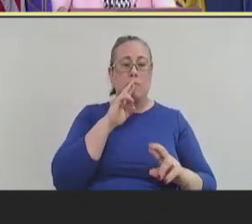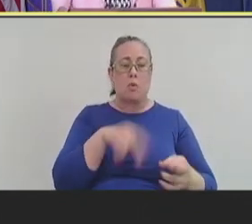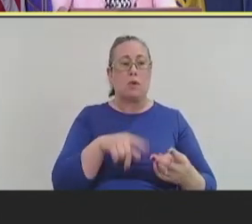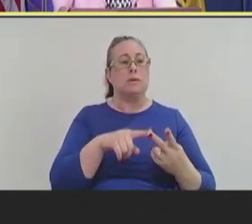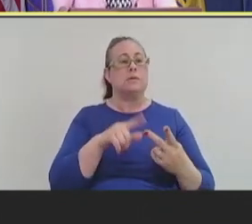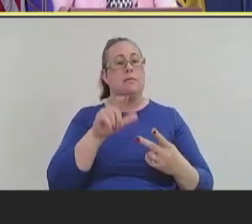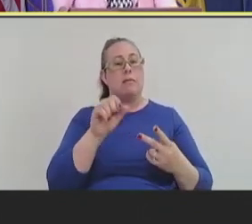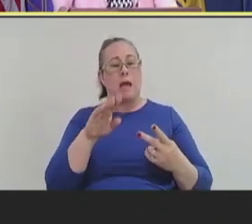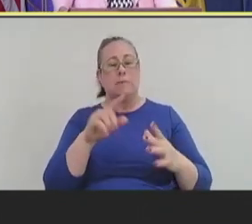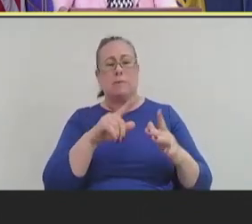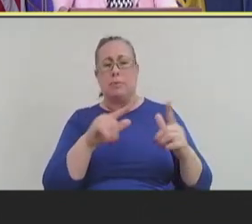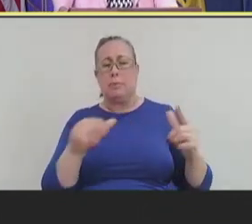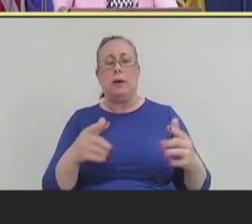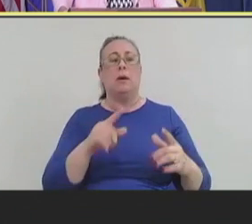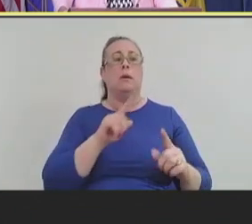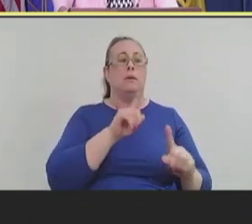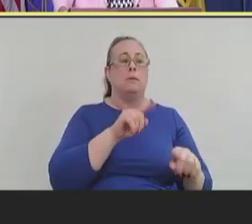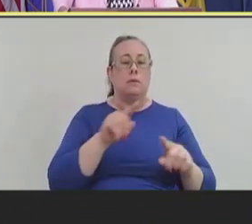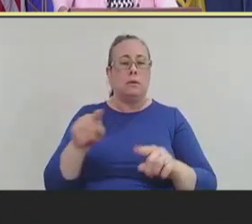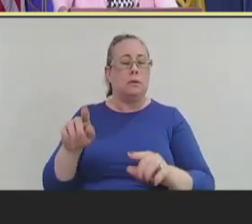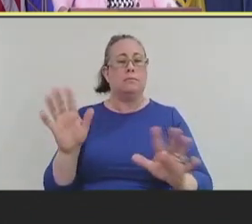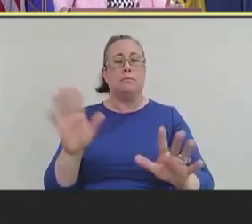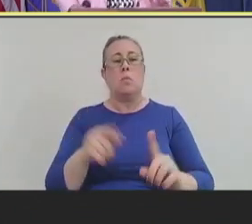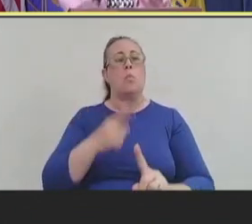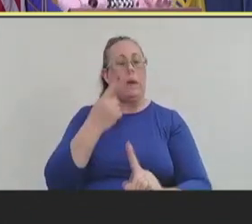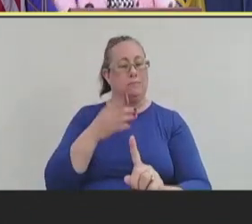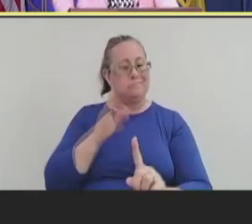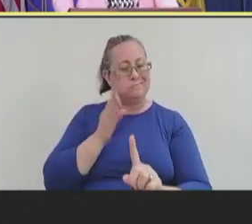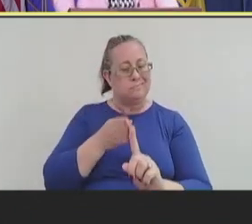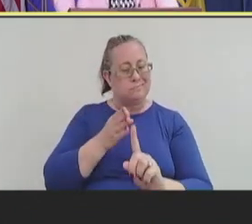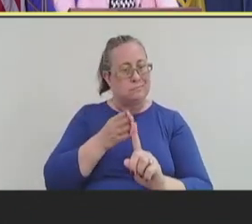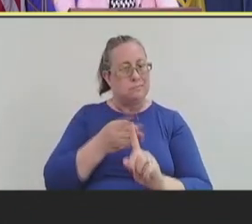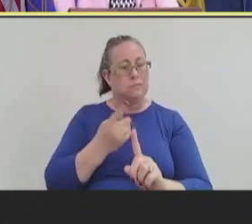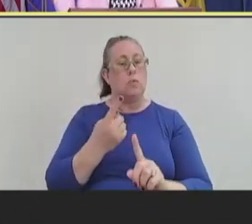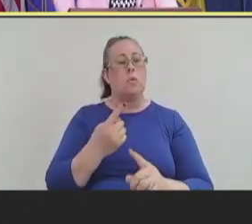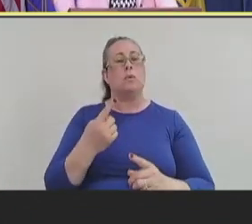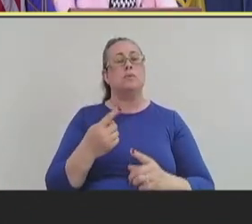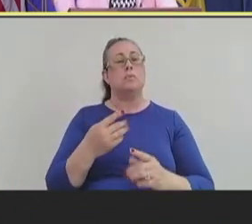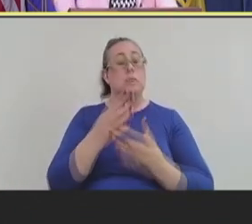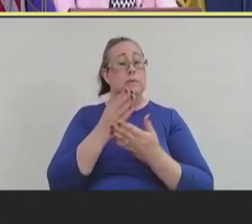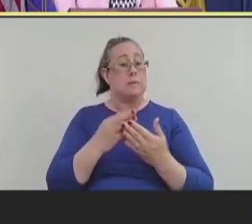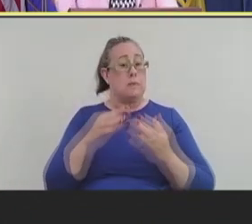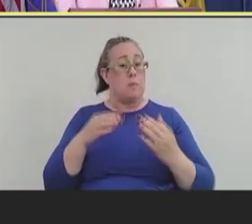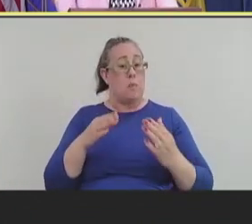So, some of the ways that I think -- I hope will prove to be very beneficial across public health